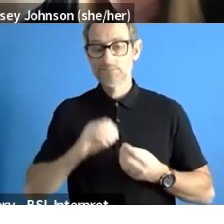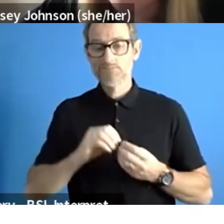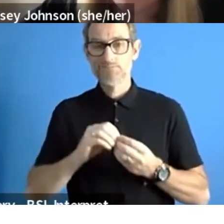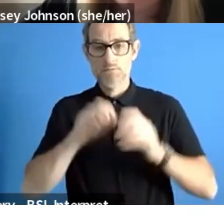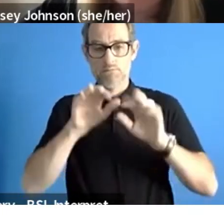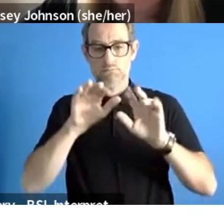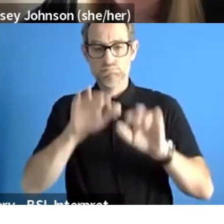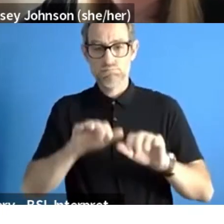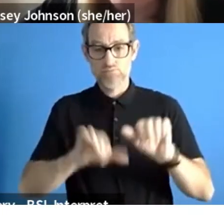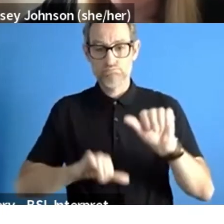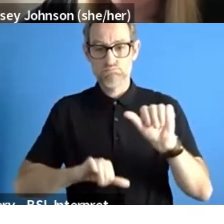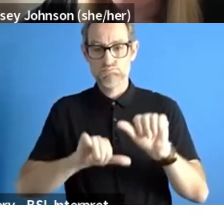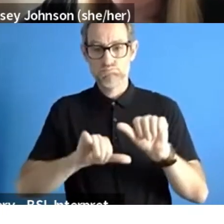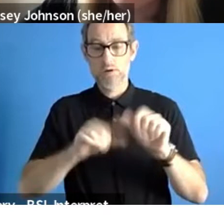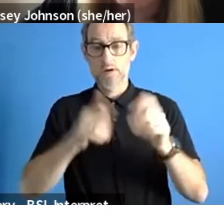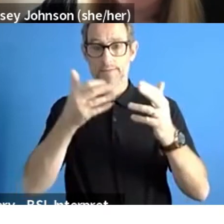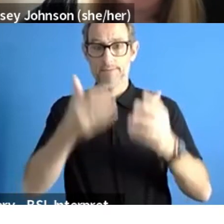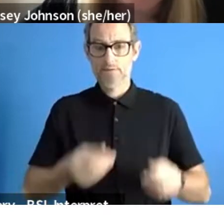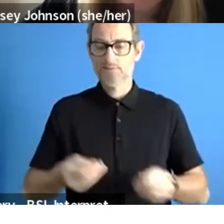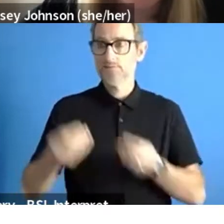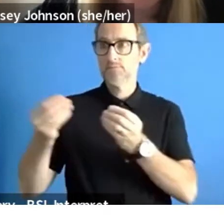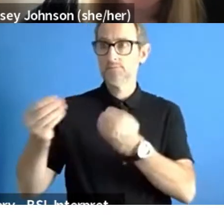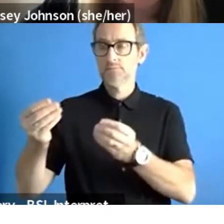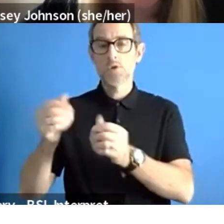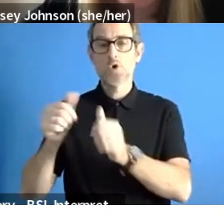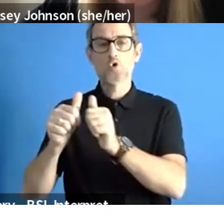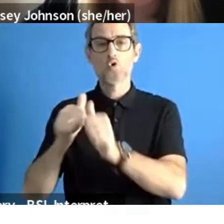findings and share that with the supplier. The key is to make sure